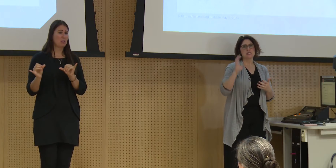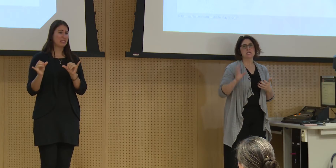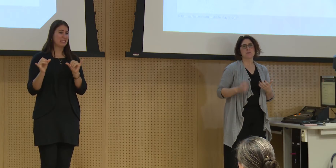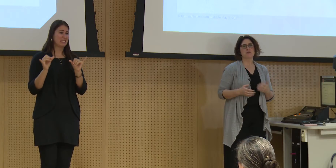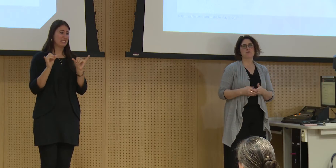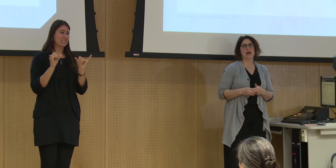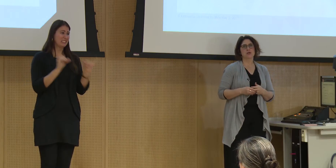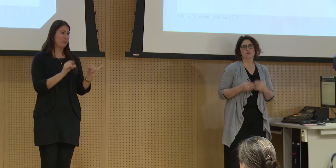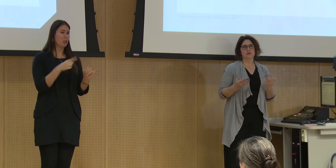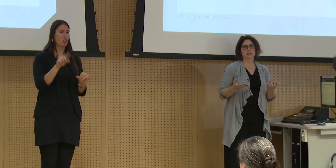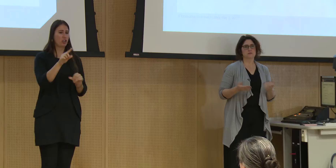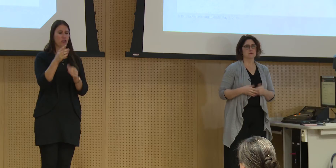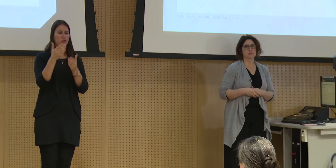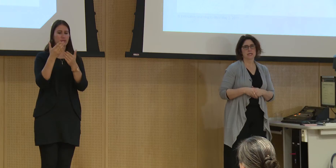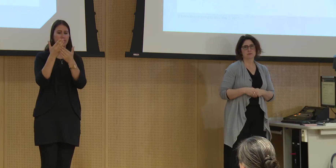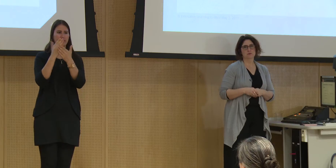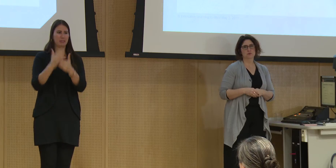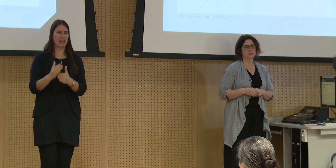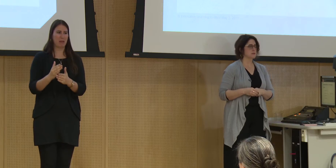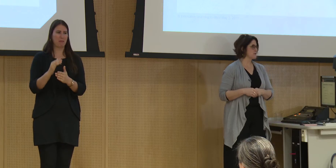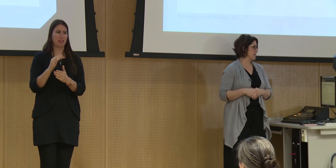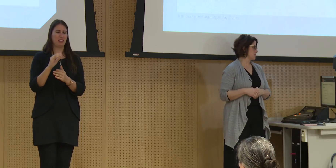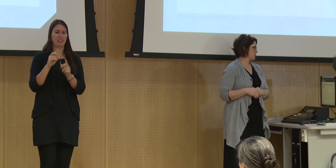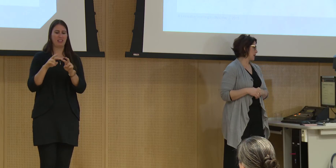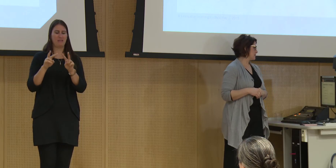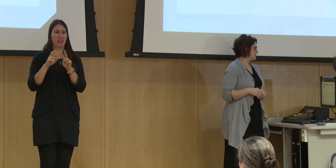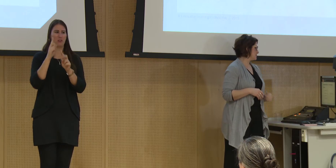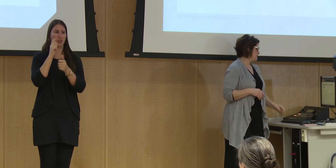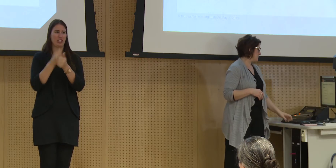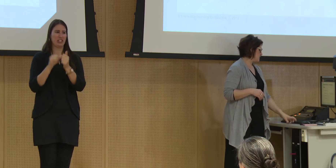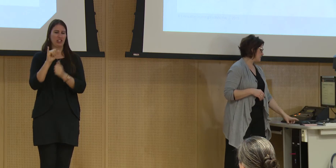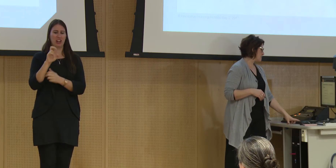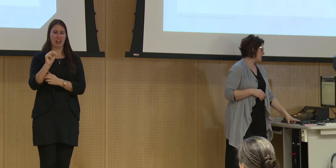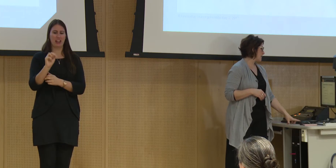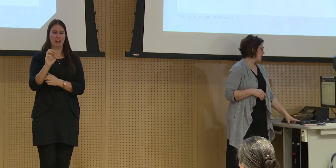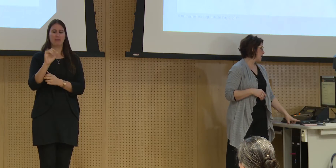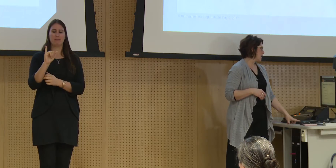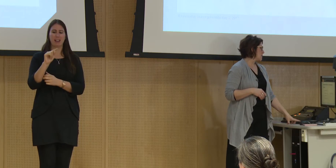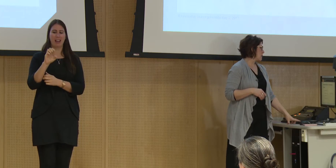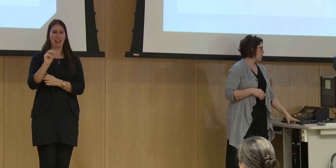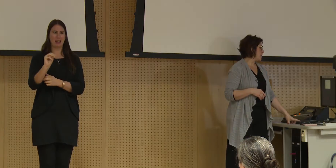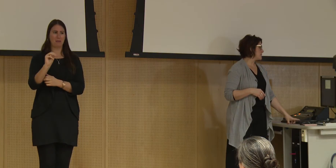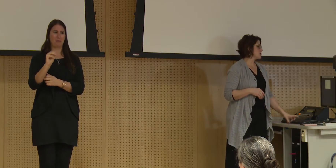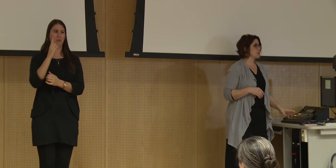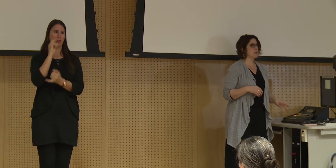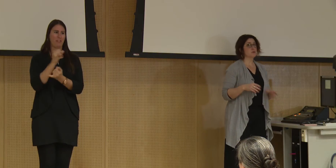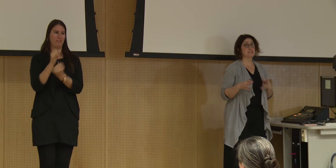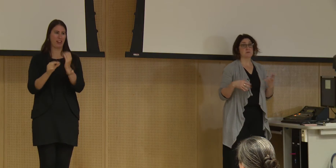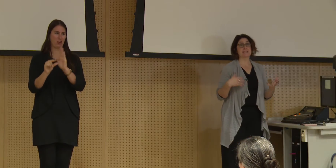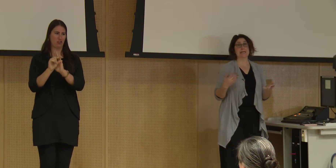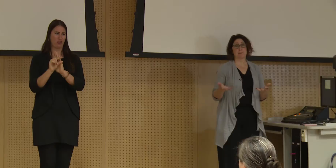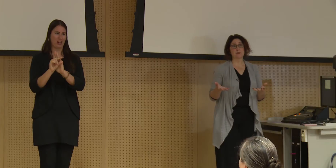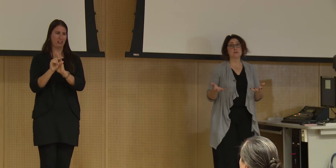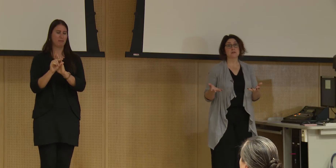the value for each of those items towards the final grade. So I wanted to start off with some examples